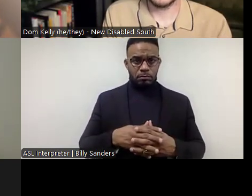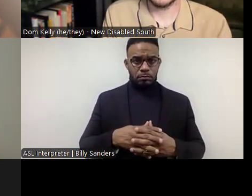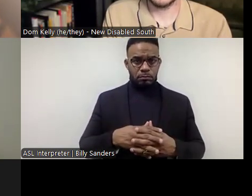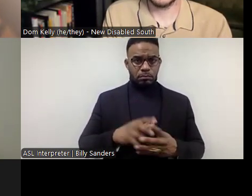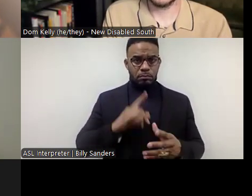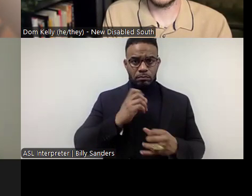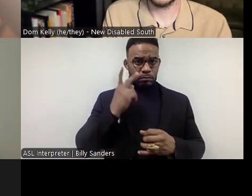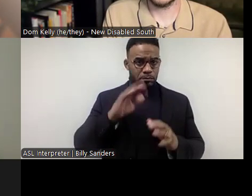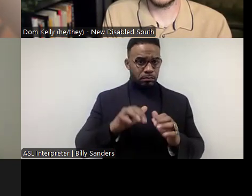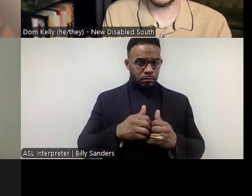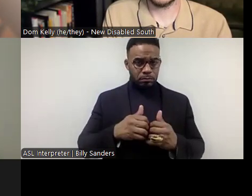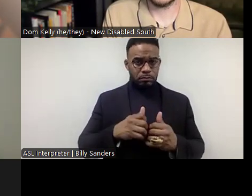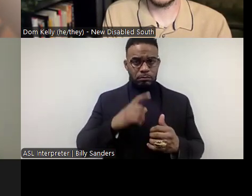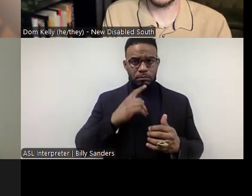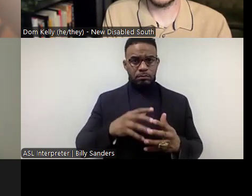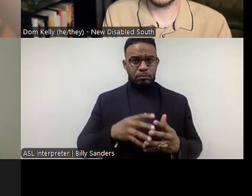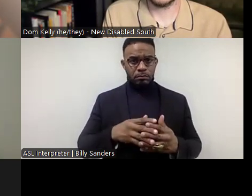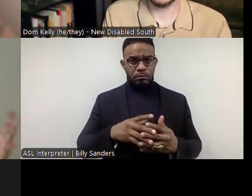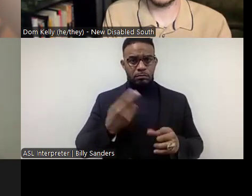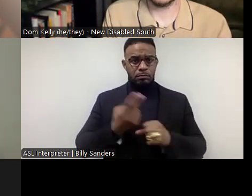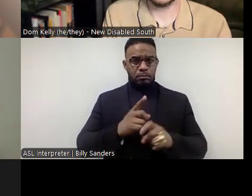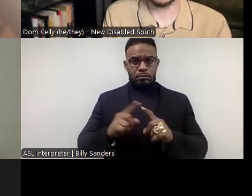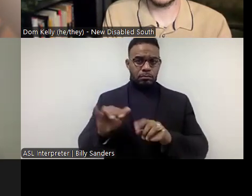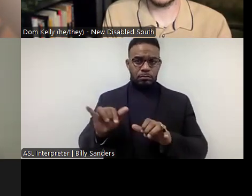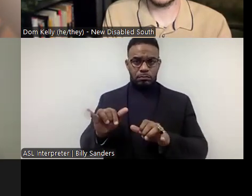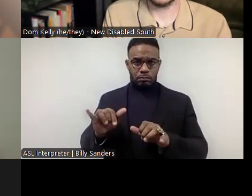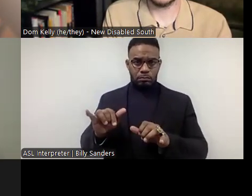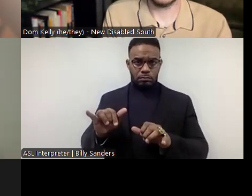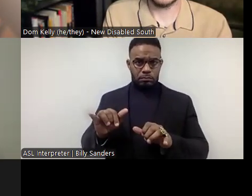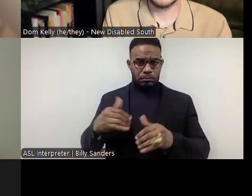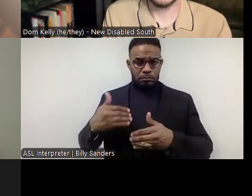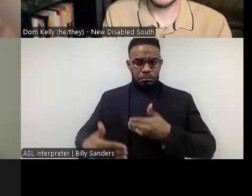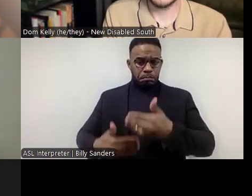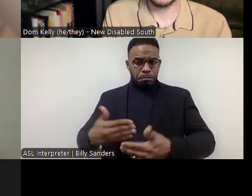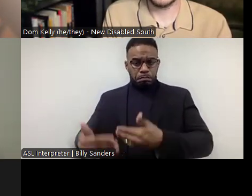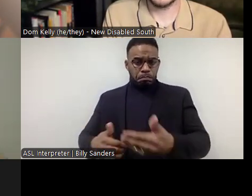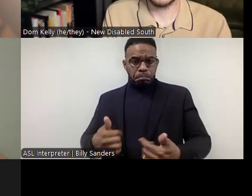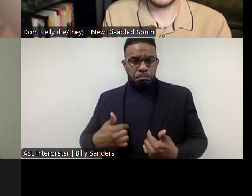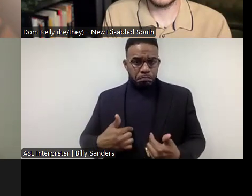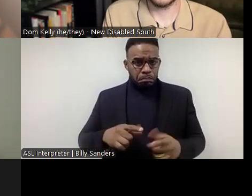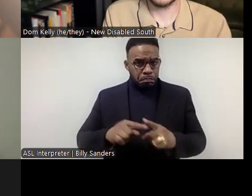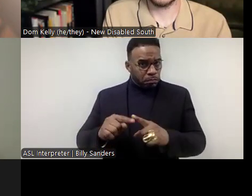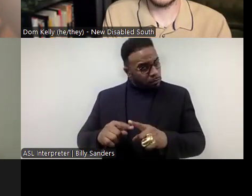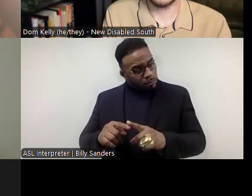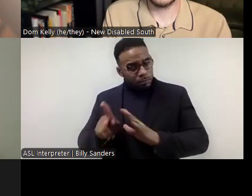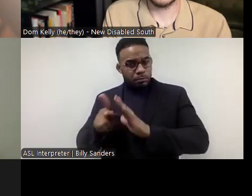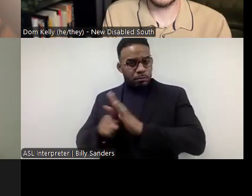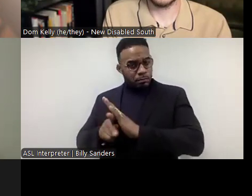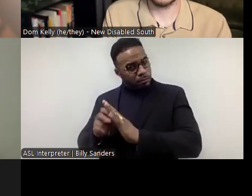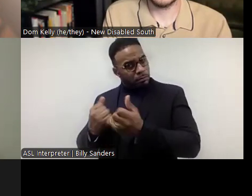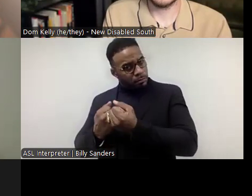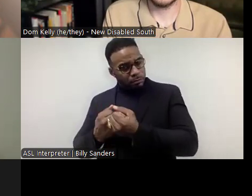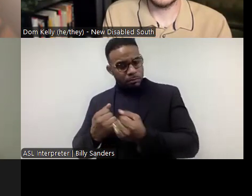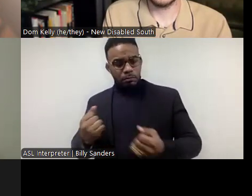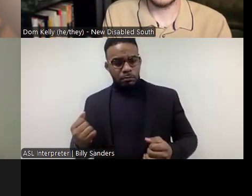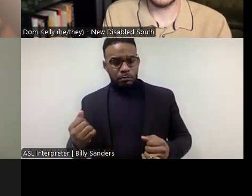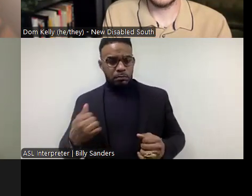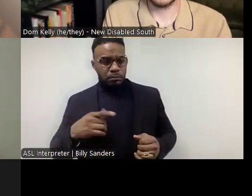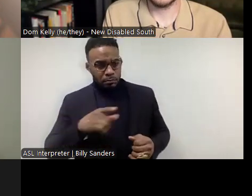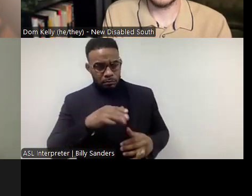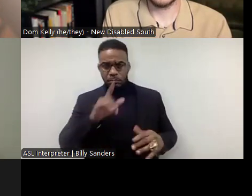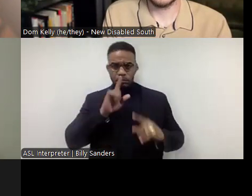for policy. So I really see how it is used as a momentum.